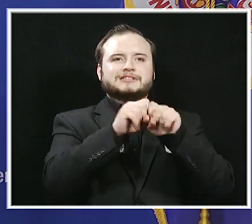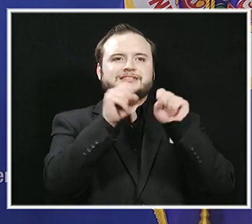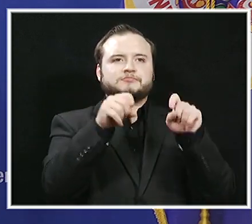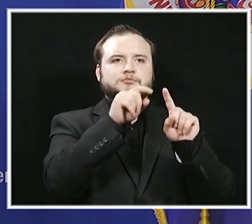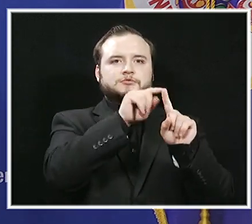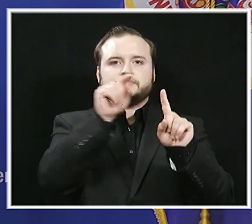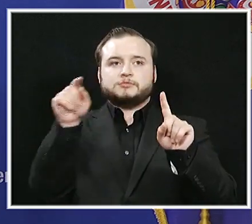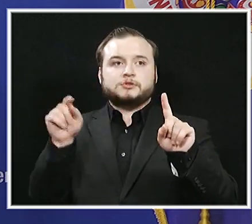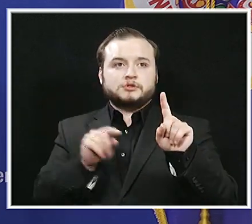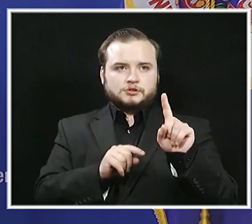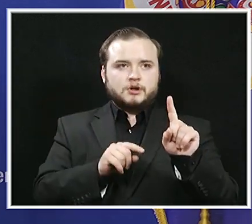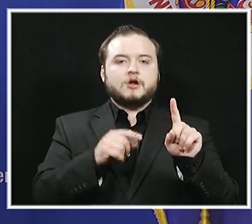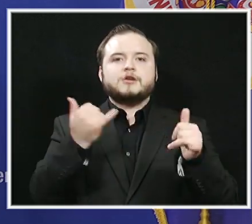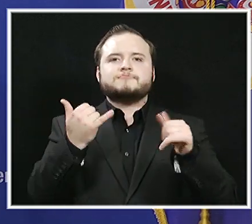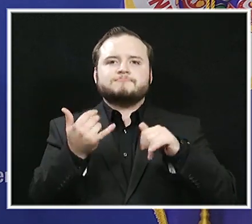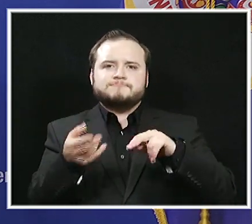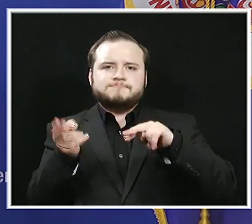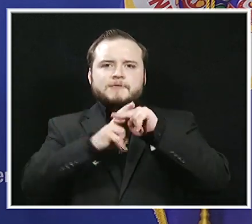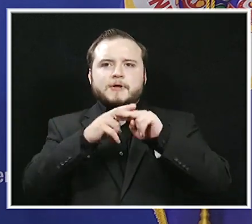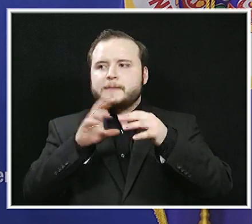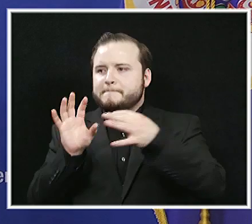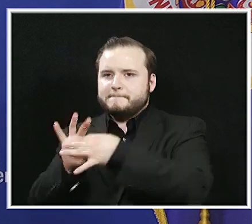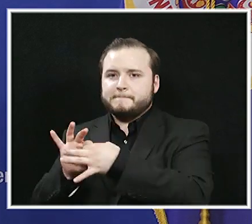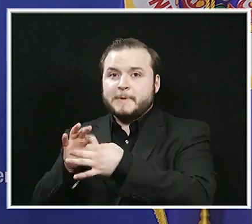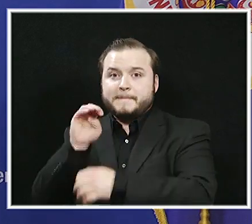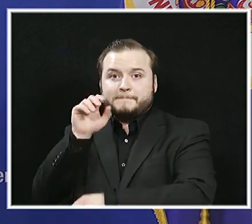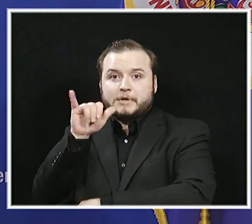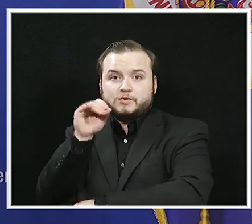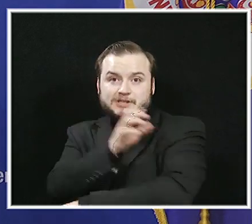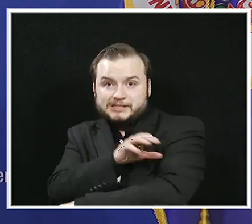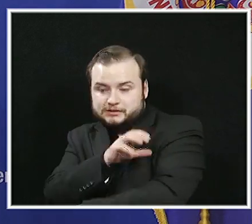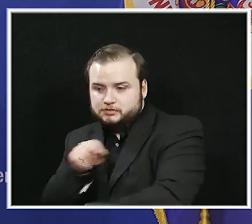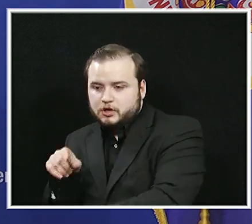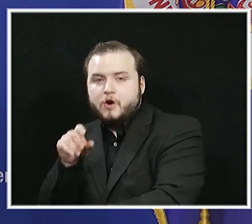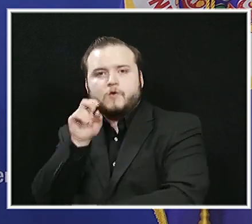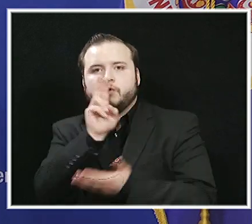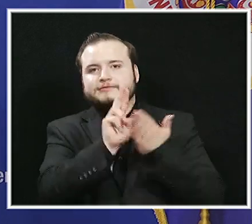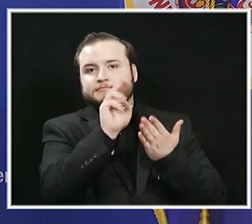the health systems is working to maximize their testing capability with Mayo